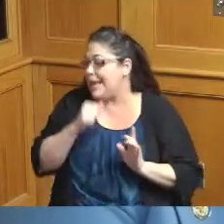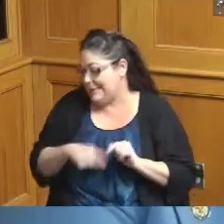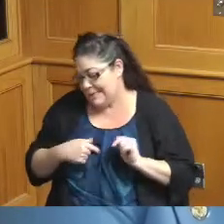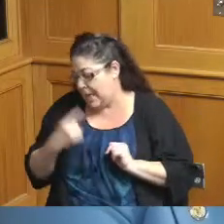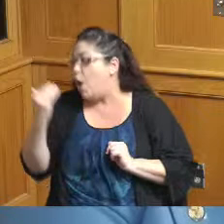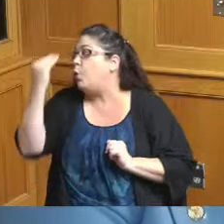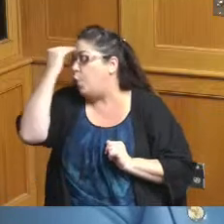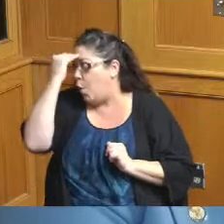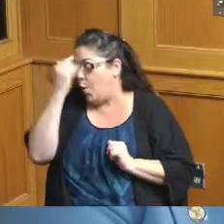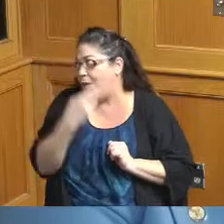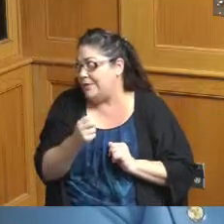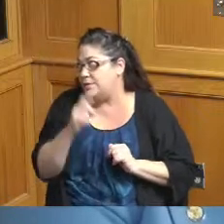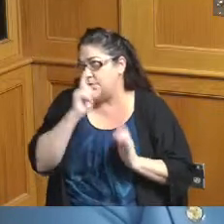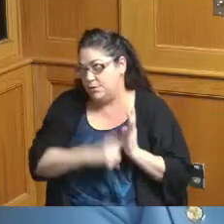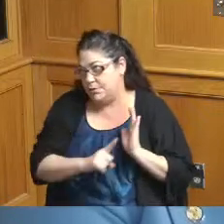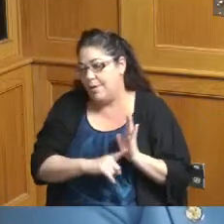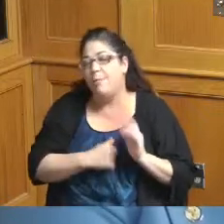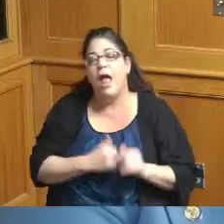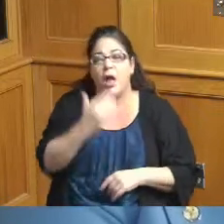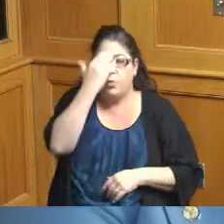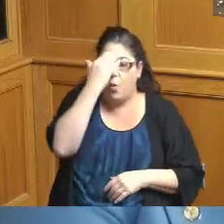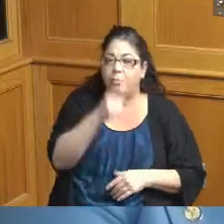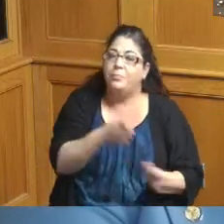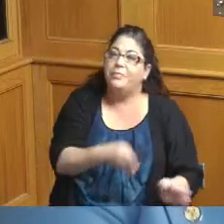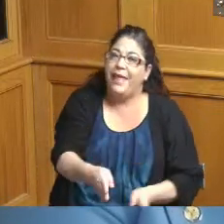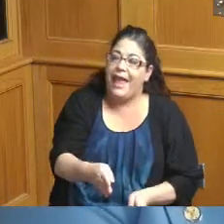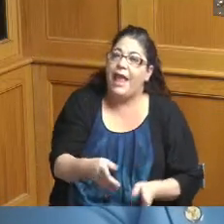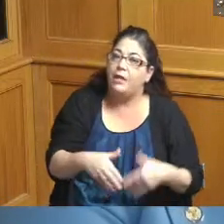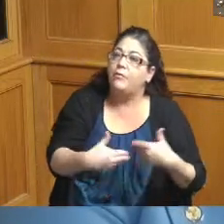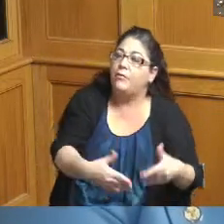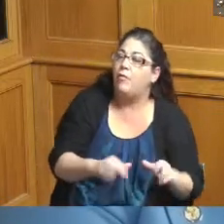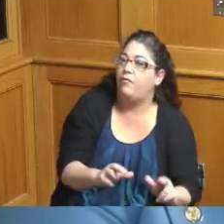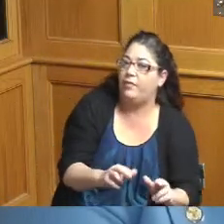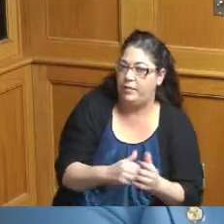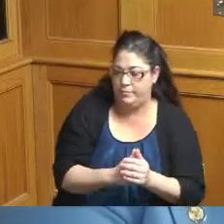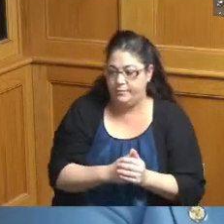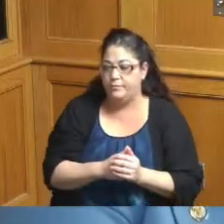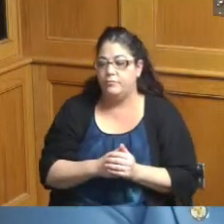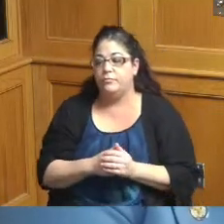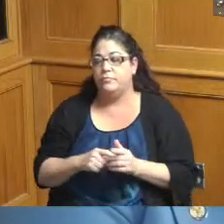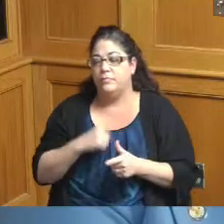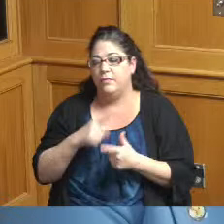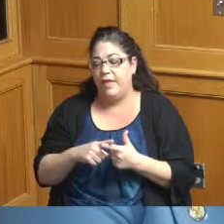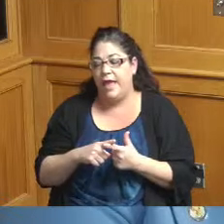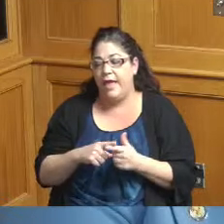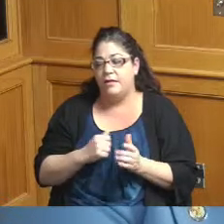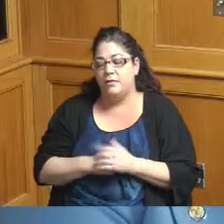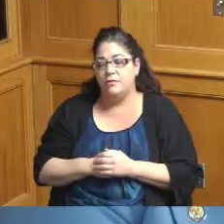I think that's on the agenda and then we look at the Workforce Development that's almost the same